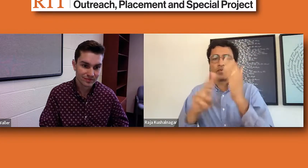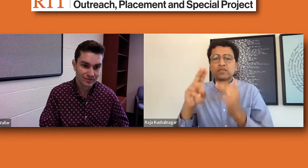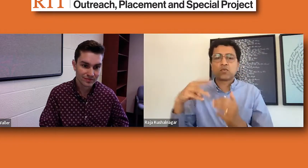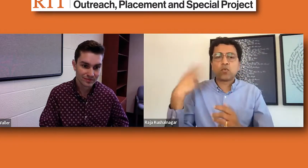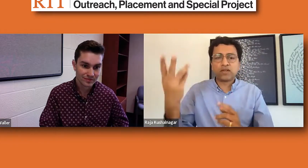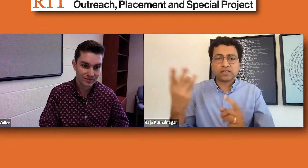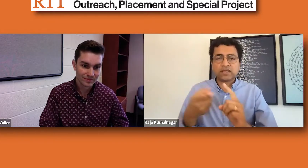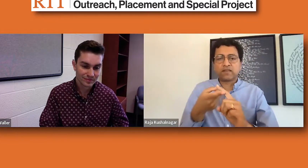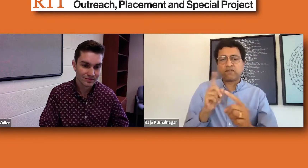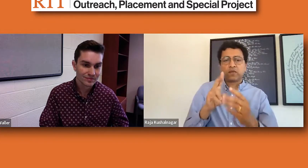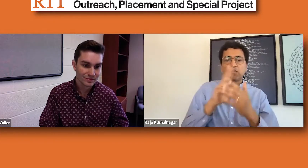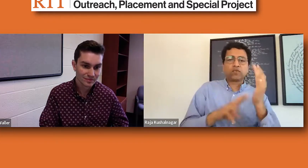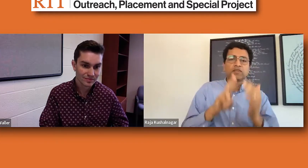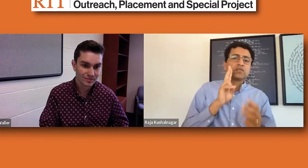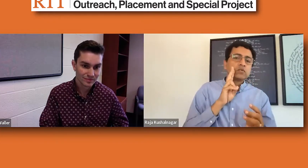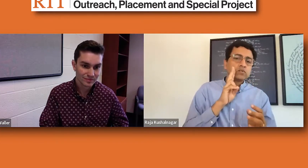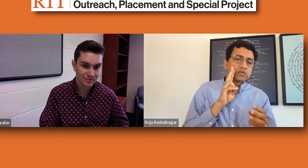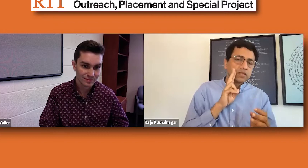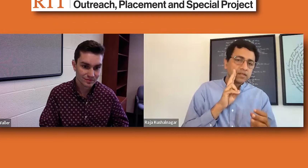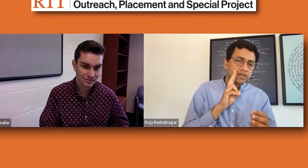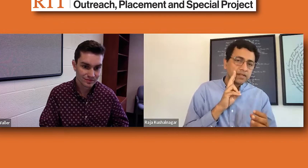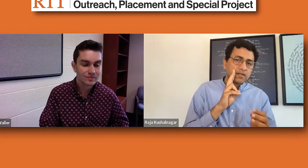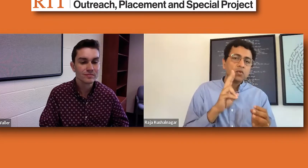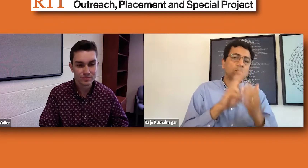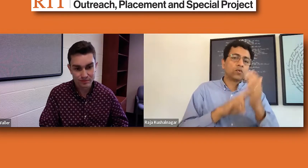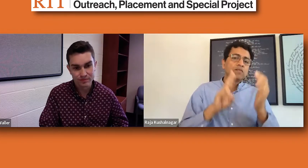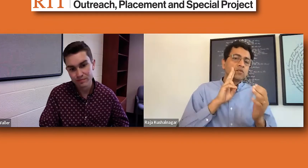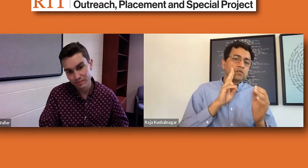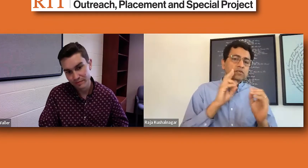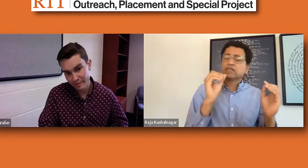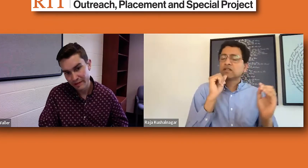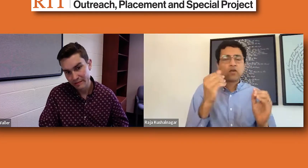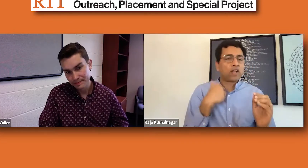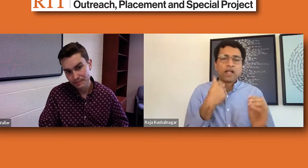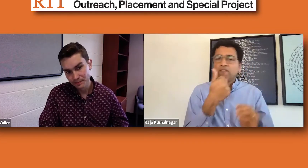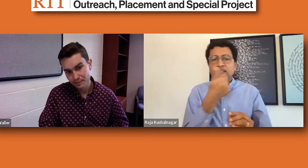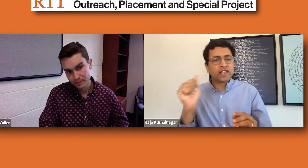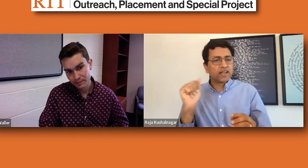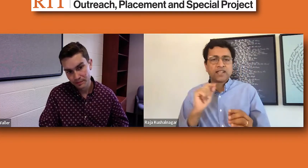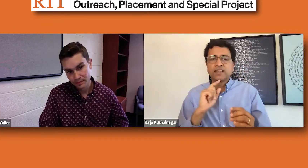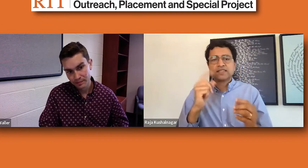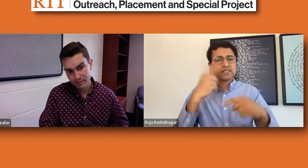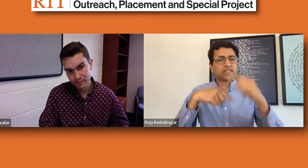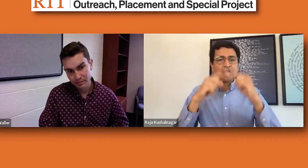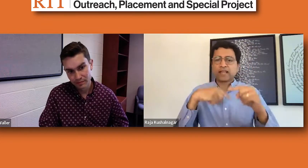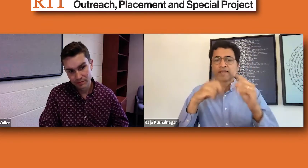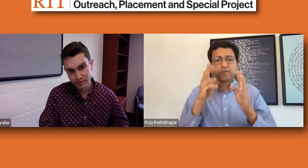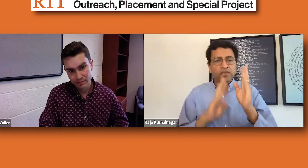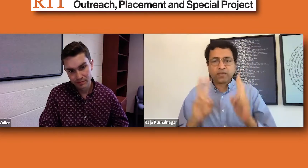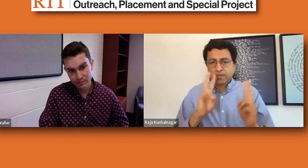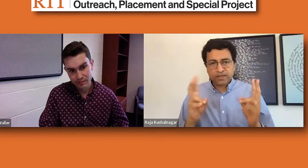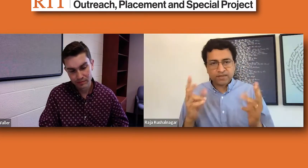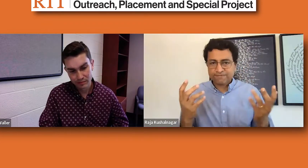if we didn't connect with the universities in Washington, D.C., maybe we were connected with universities in Texas.